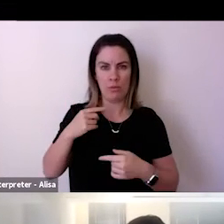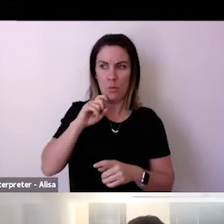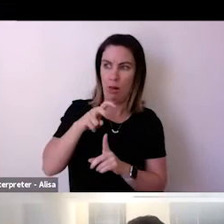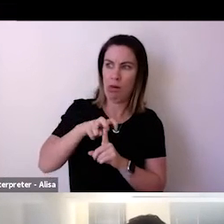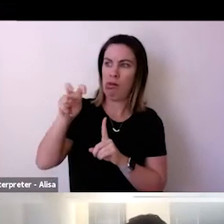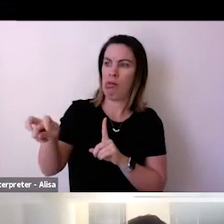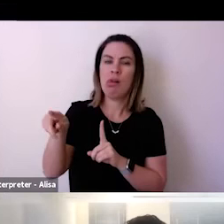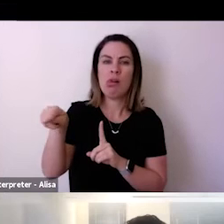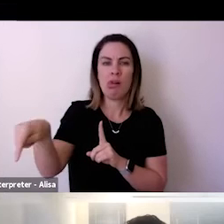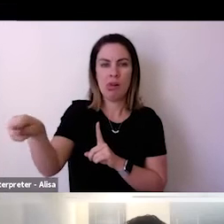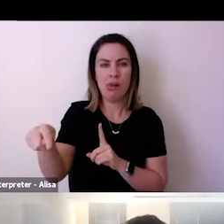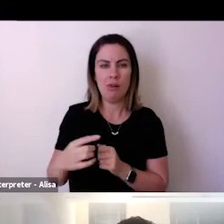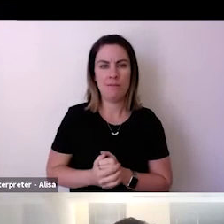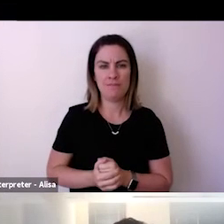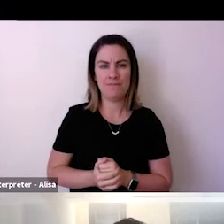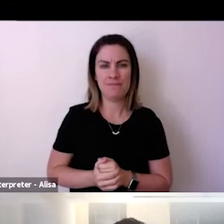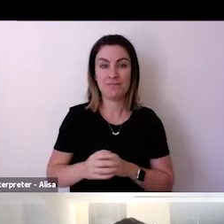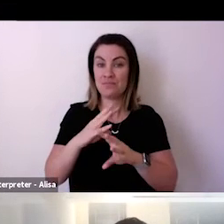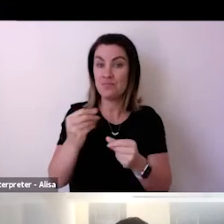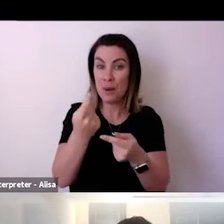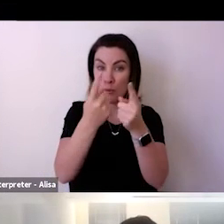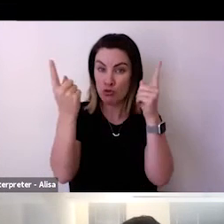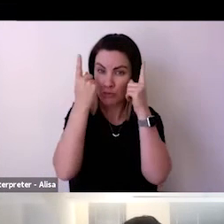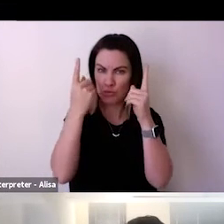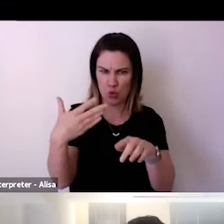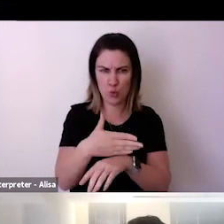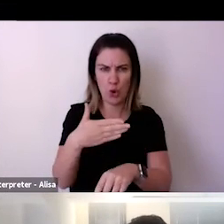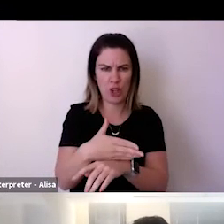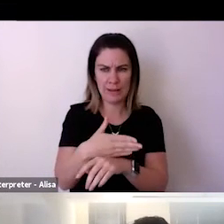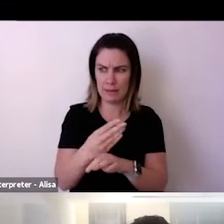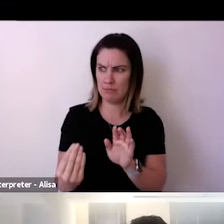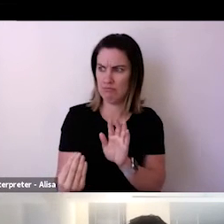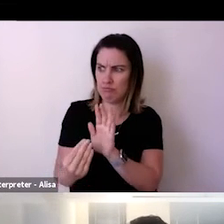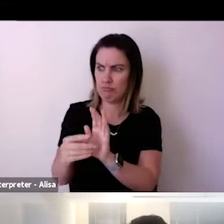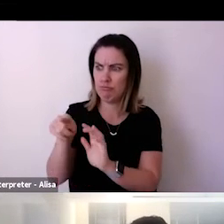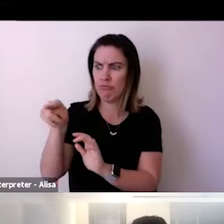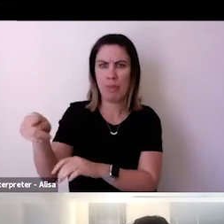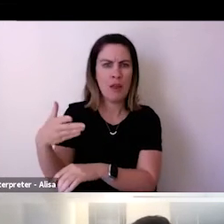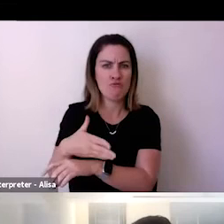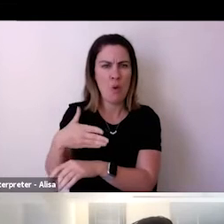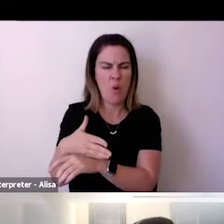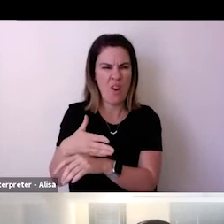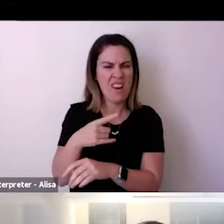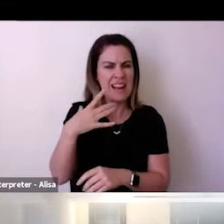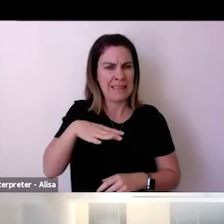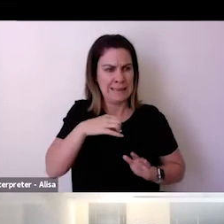were looking to see how we would include curriculum that prepared them to work embedded context.